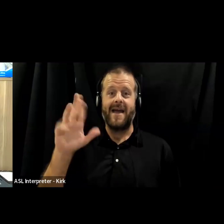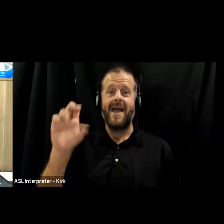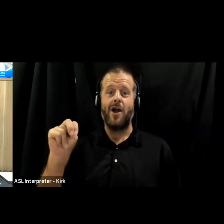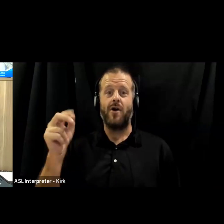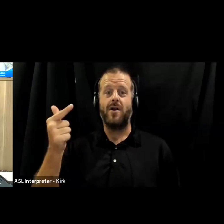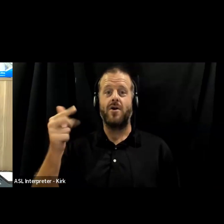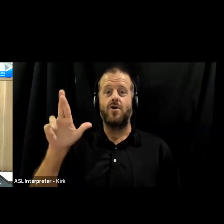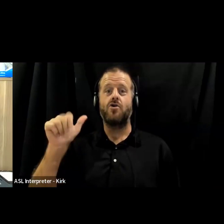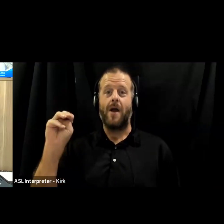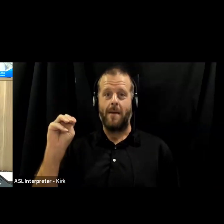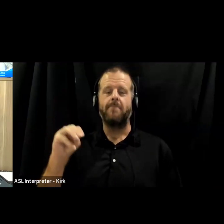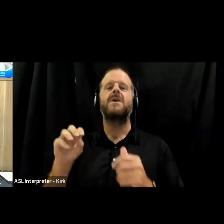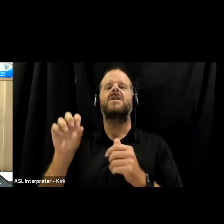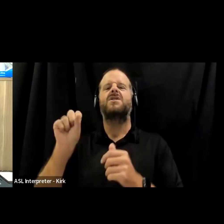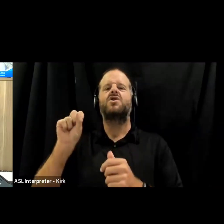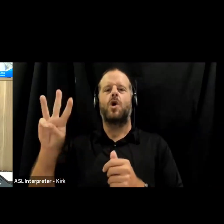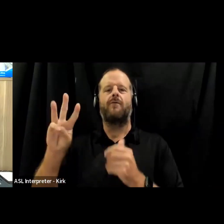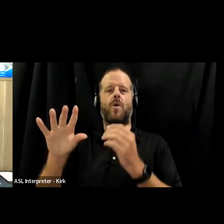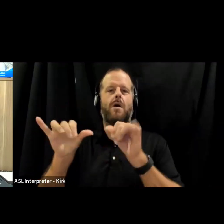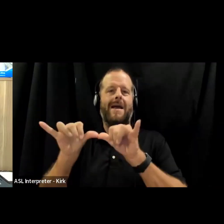is a software engineer, excuse me,